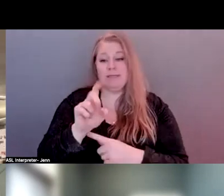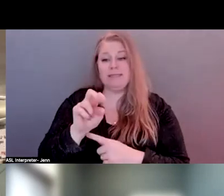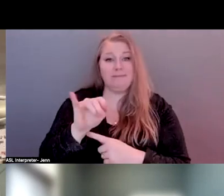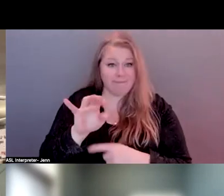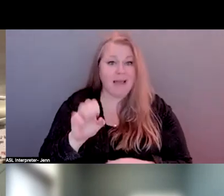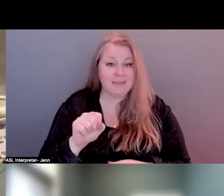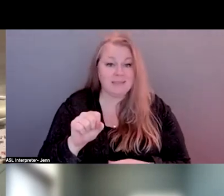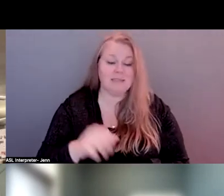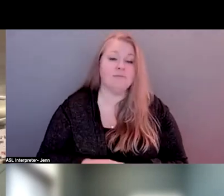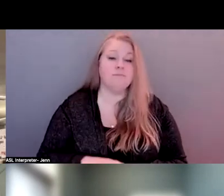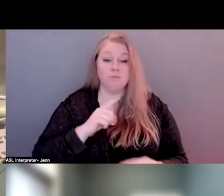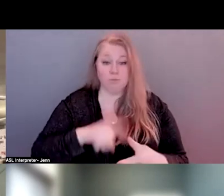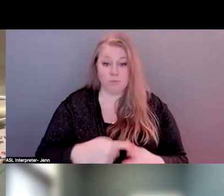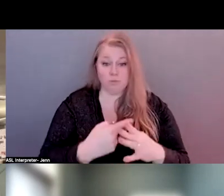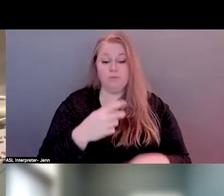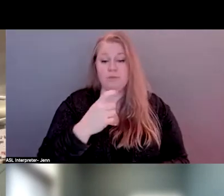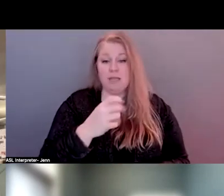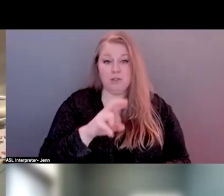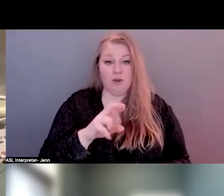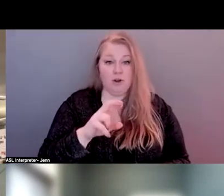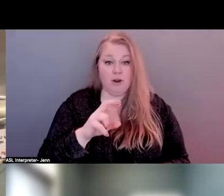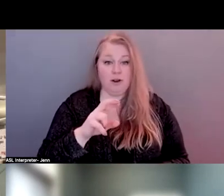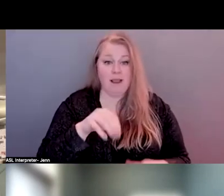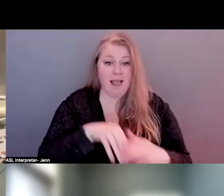When he started XR Access, that is somewhat where we began.